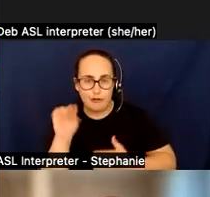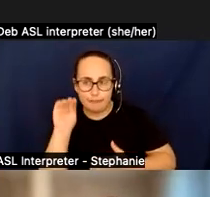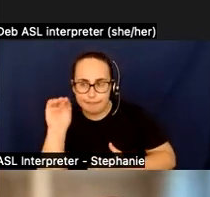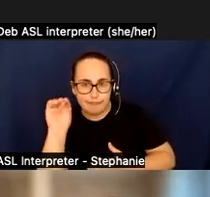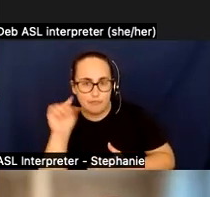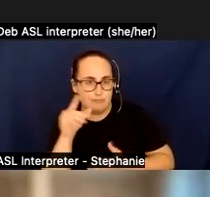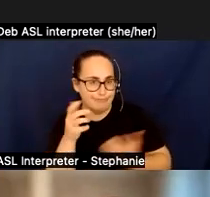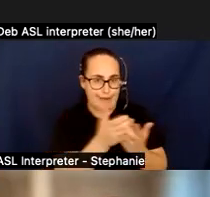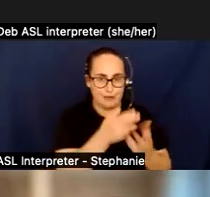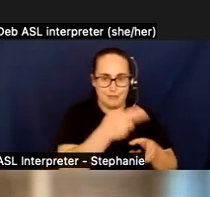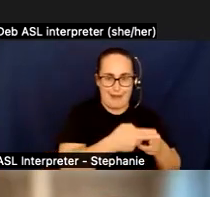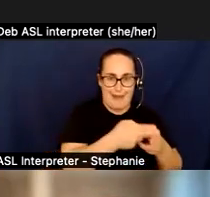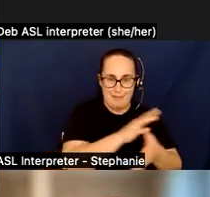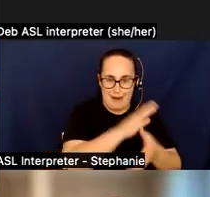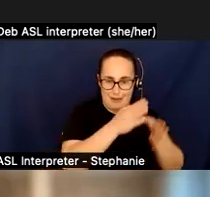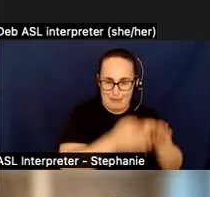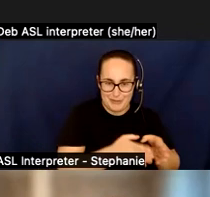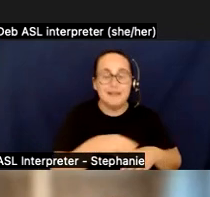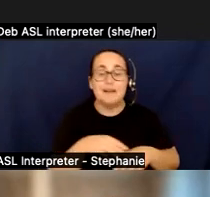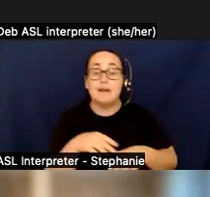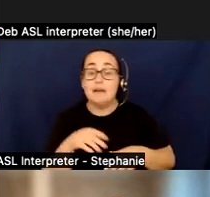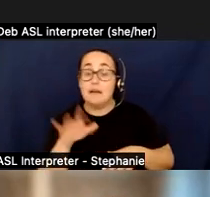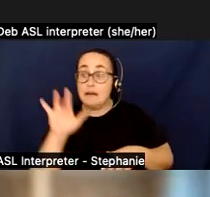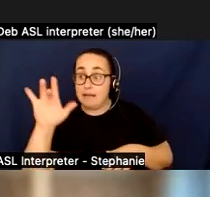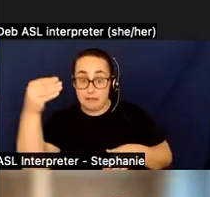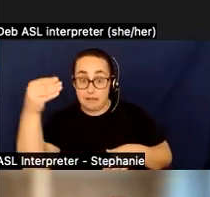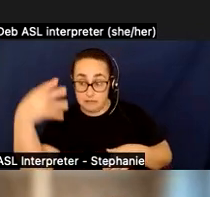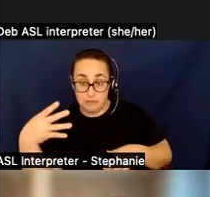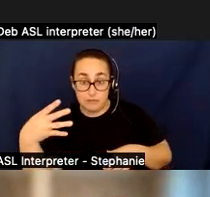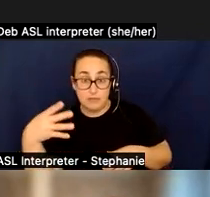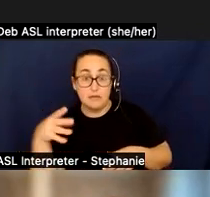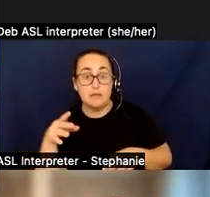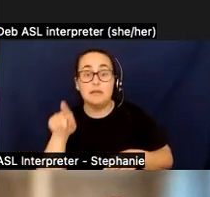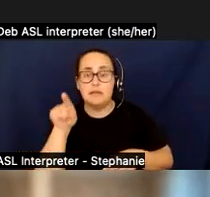If you click this, you'll be able to see the My Organization and My Profile tabs. These